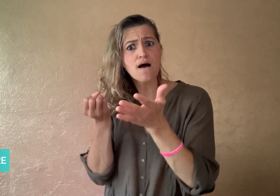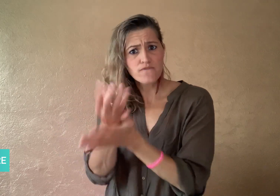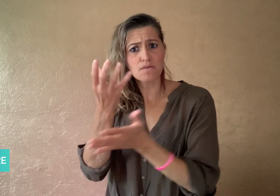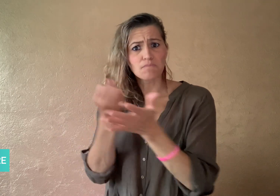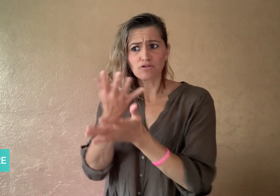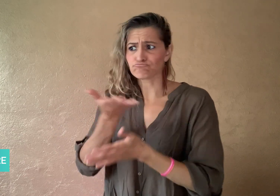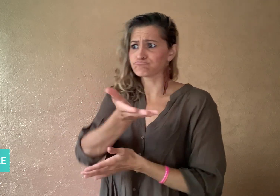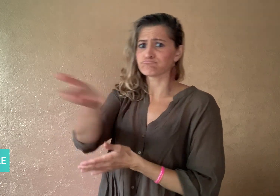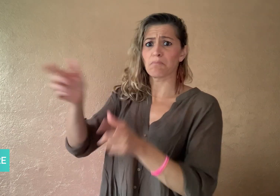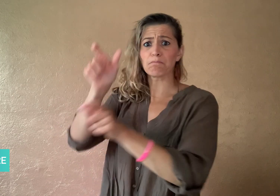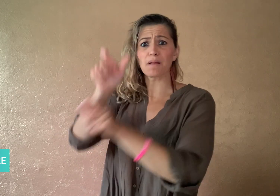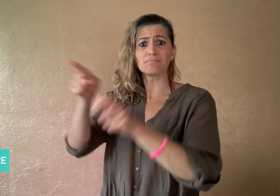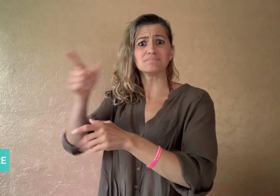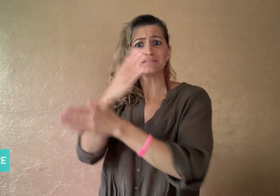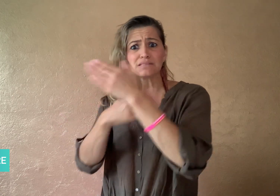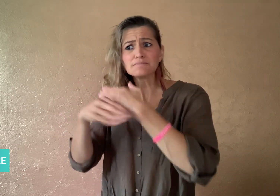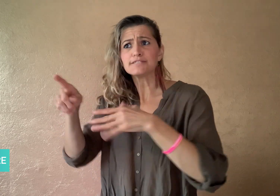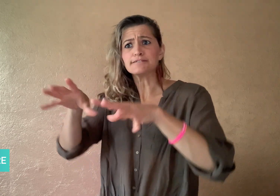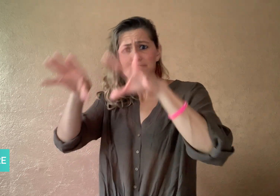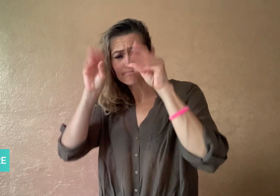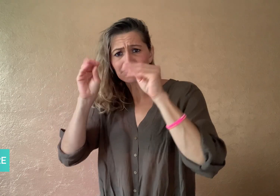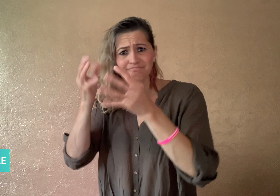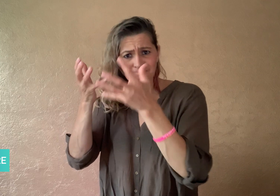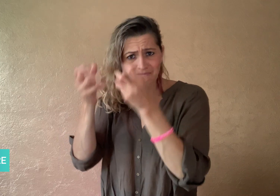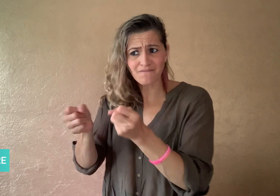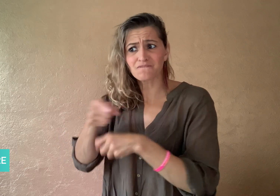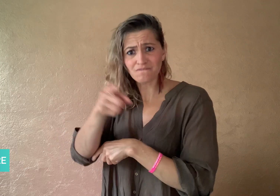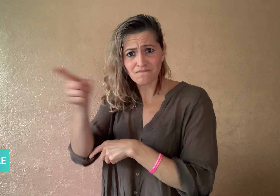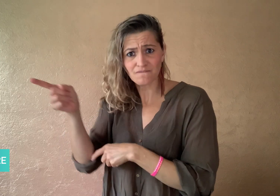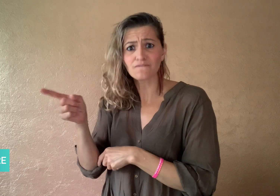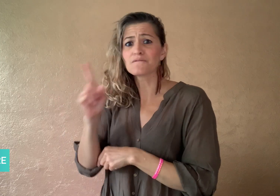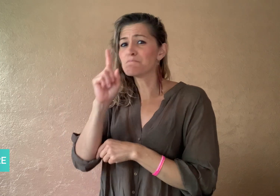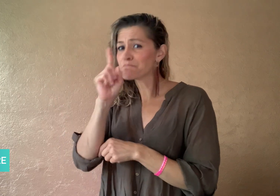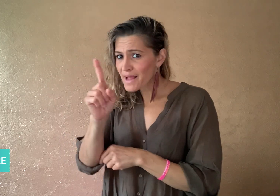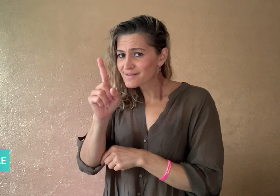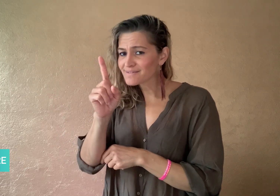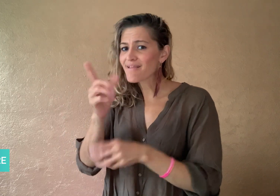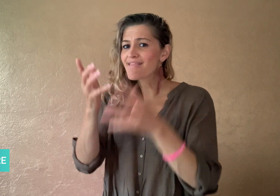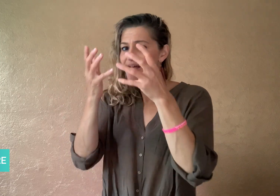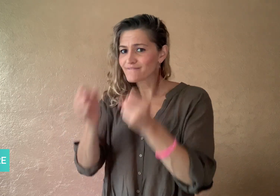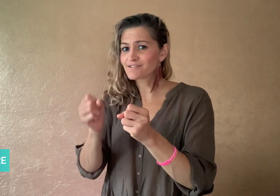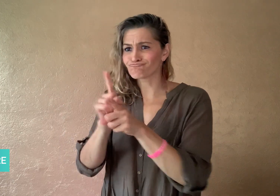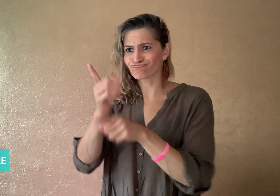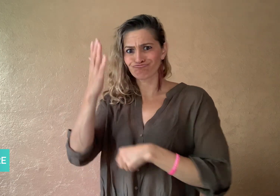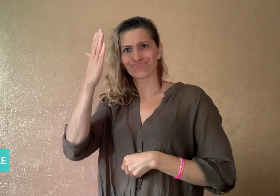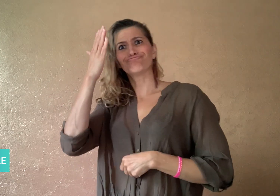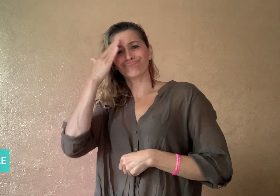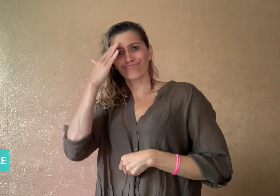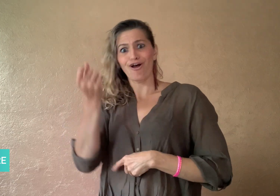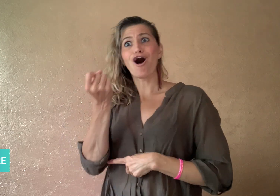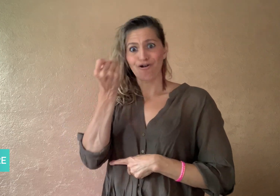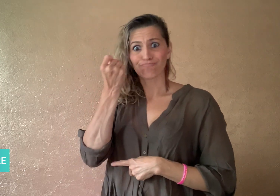people with disabilities, “there was a knowledge